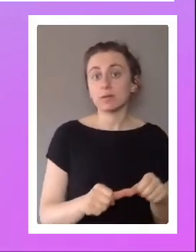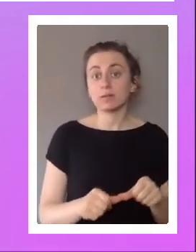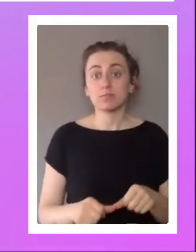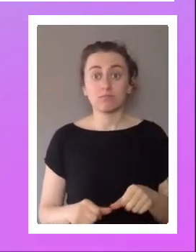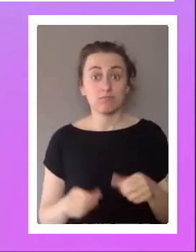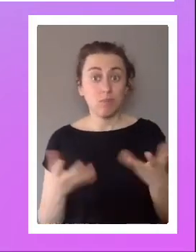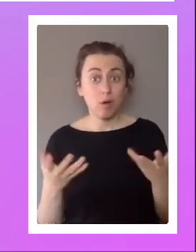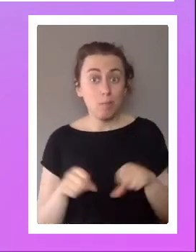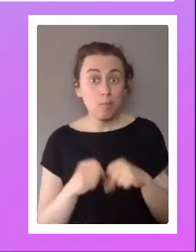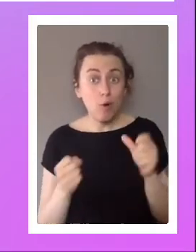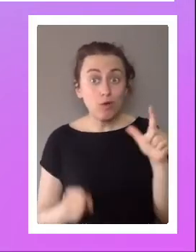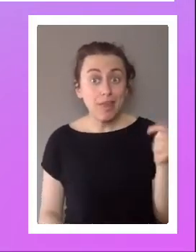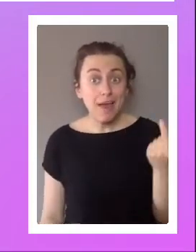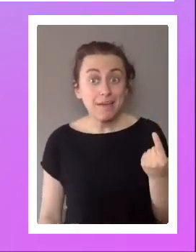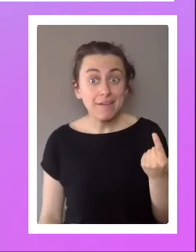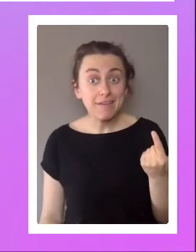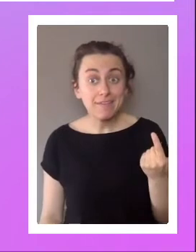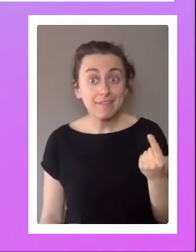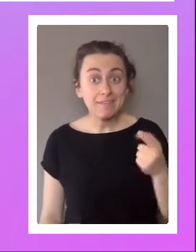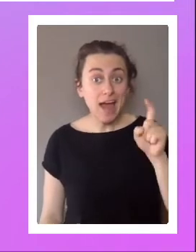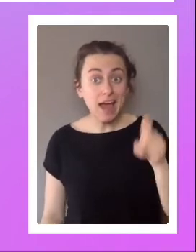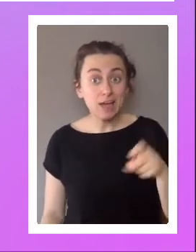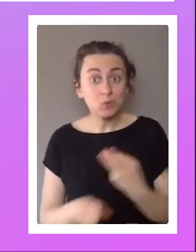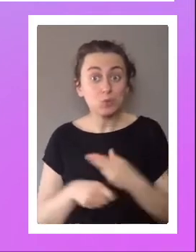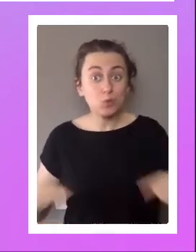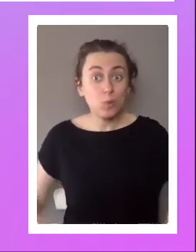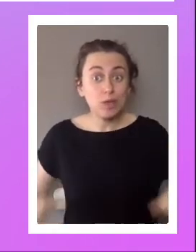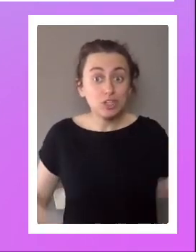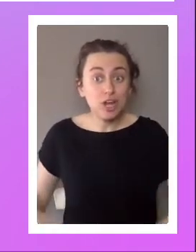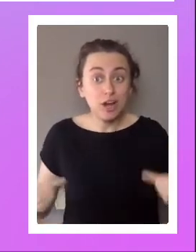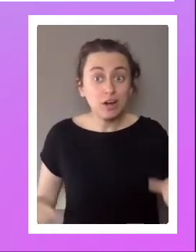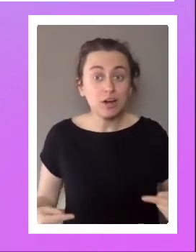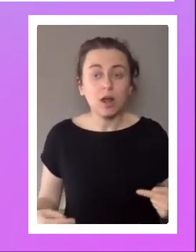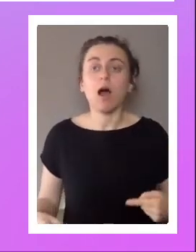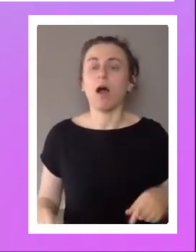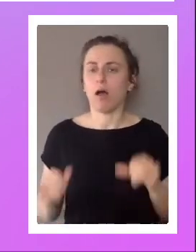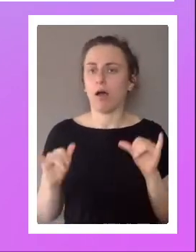and has had to use a wheelchair will gain great sympathy